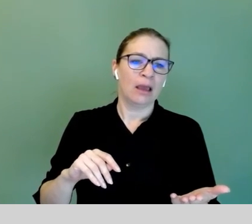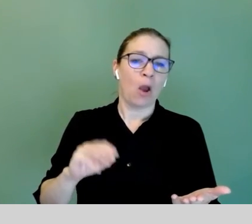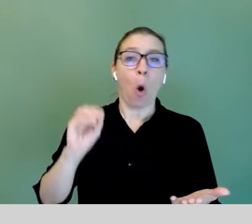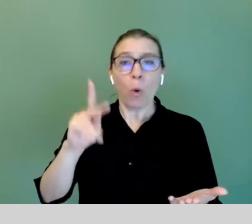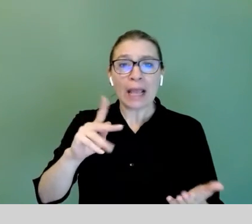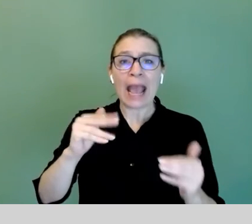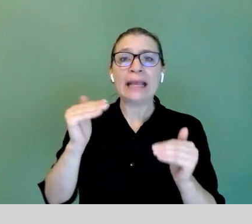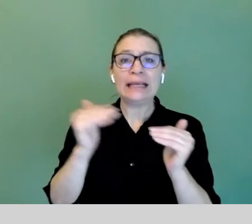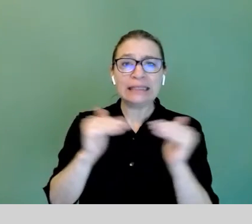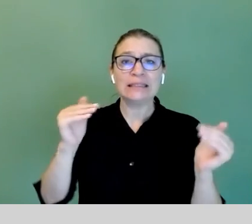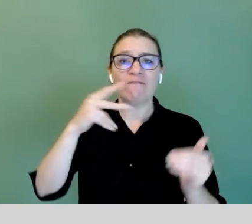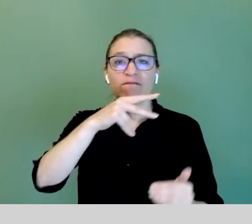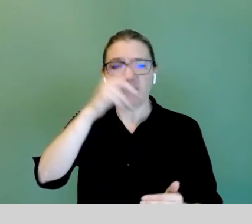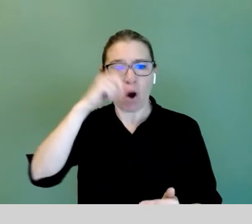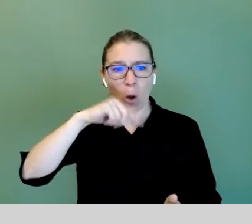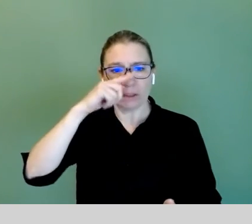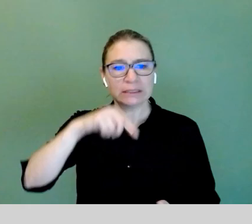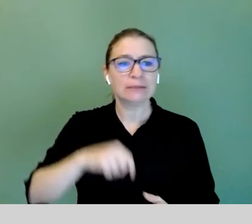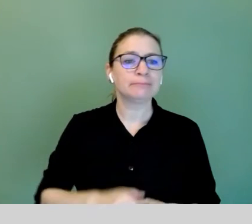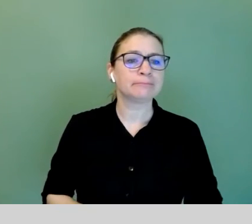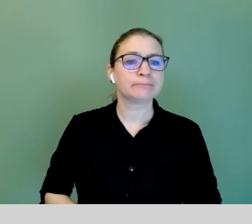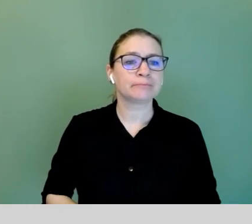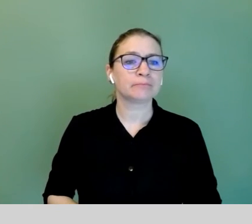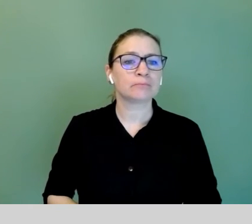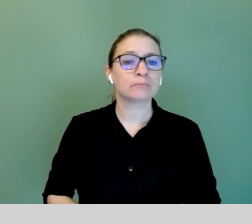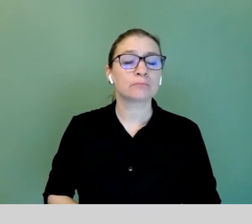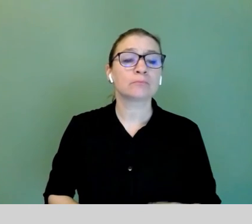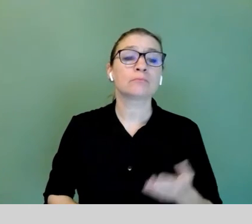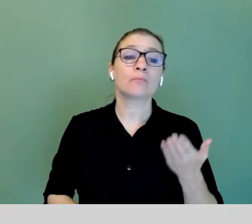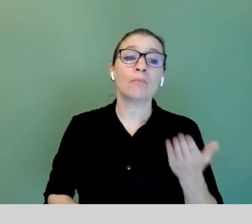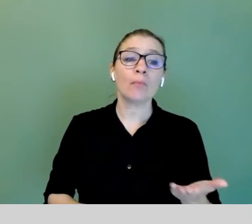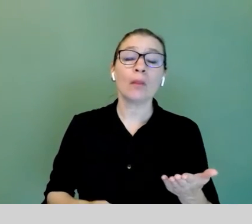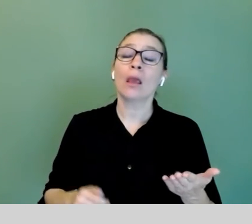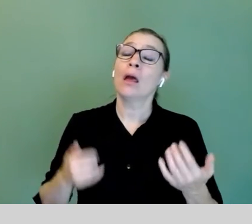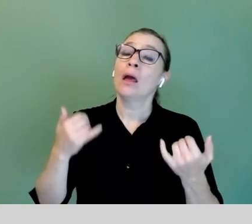Otherwise, you have to check whether it exists and unlink it.